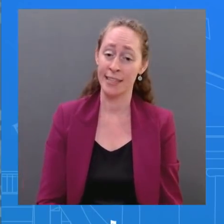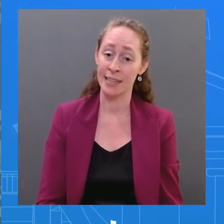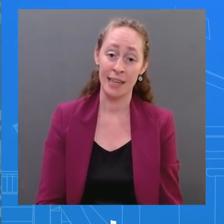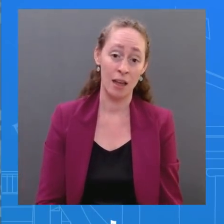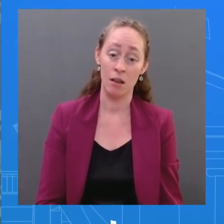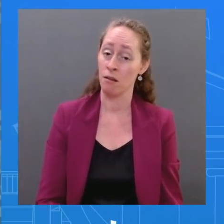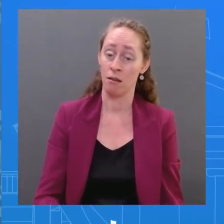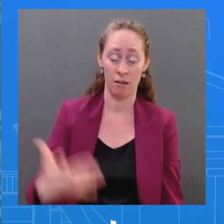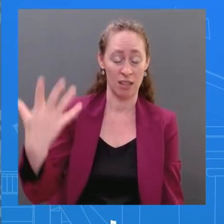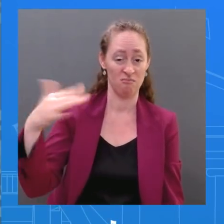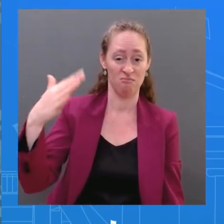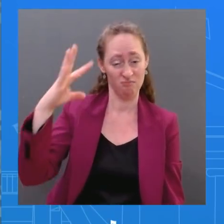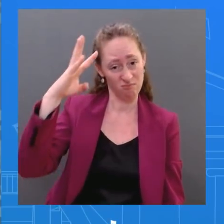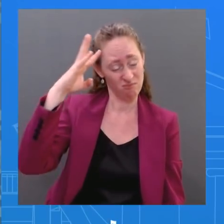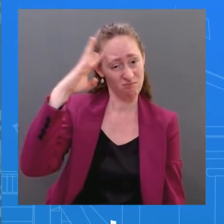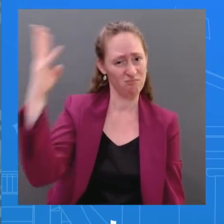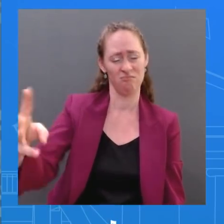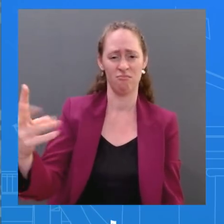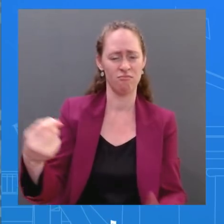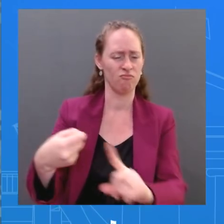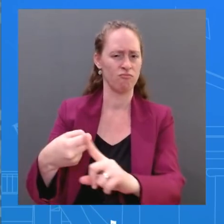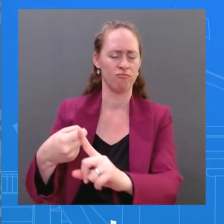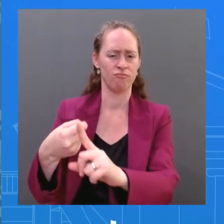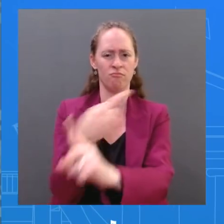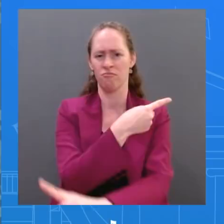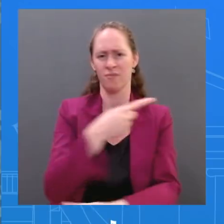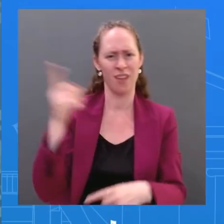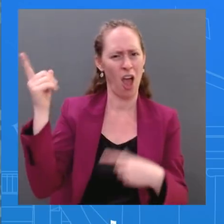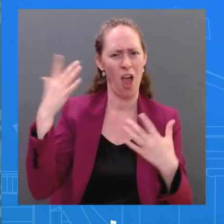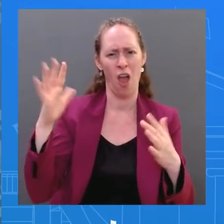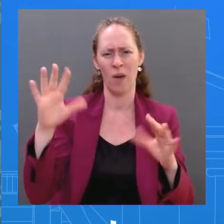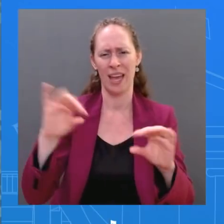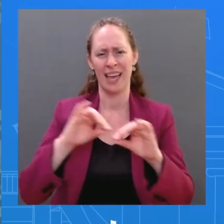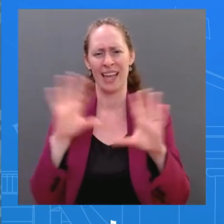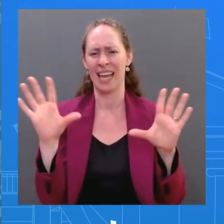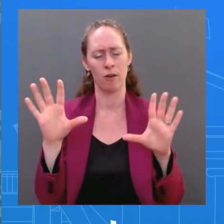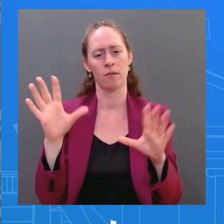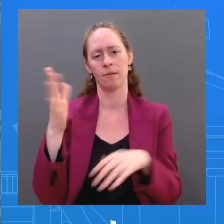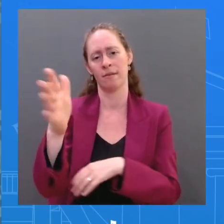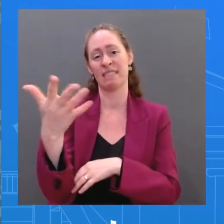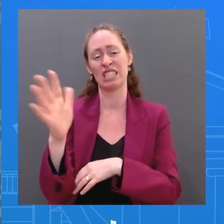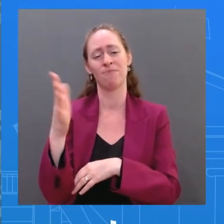We -- that, you know, Americans have to make sure that they take their voices to the ballot box.